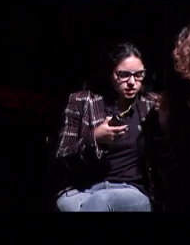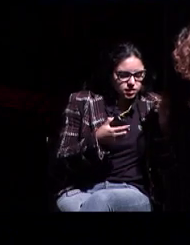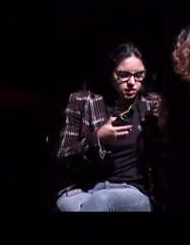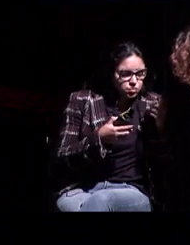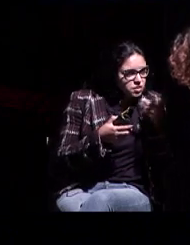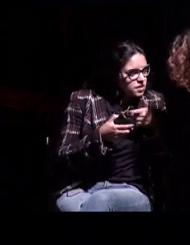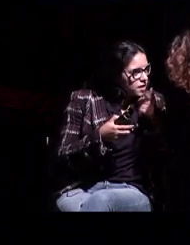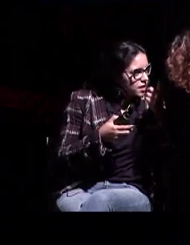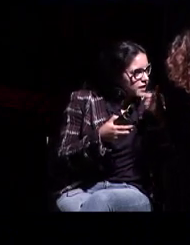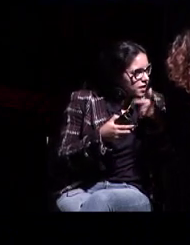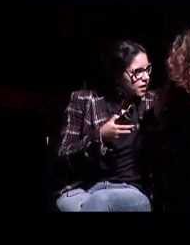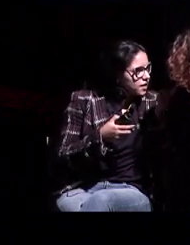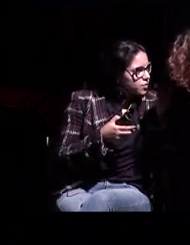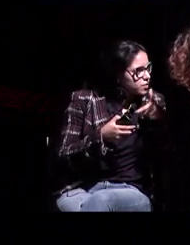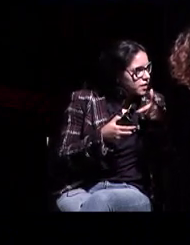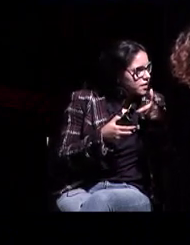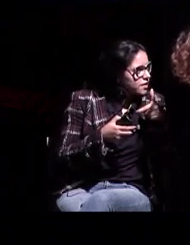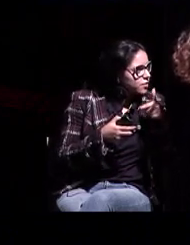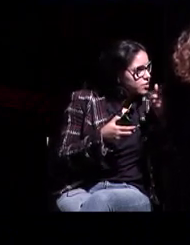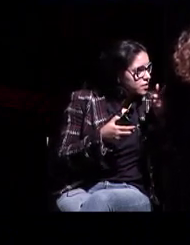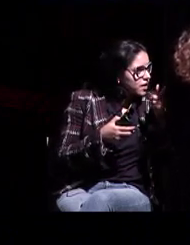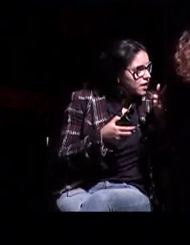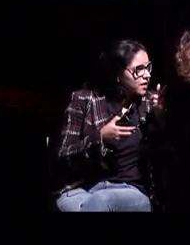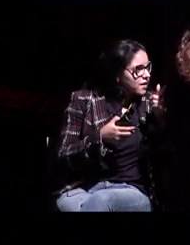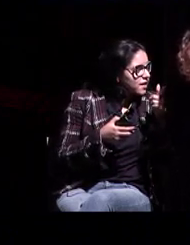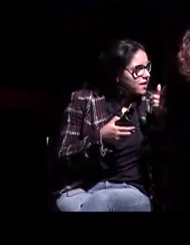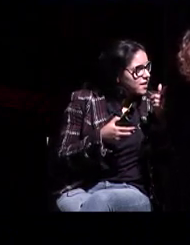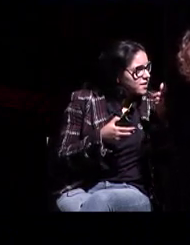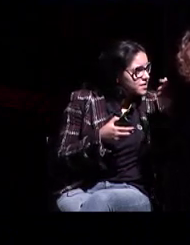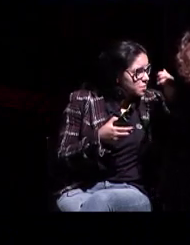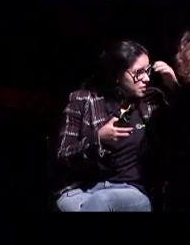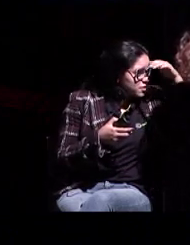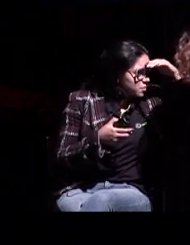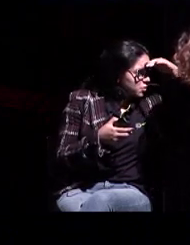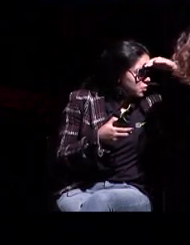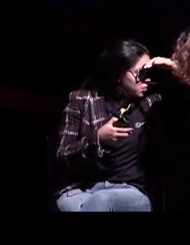I propose and try to build the will to understand how